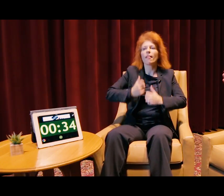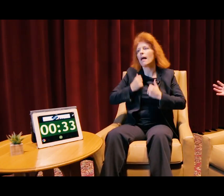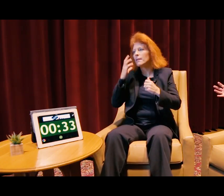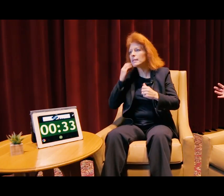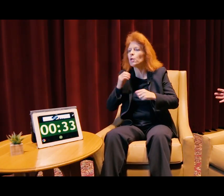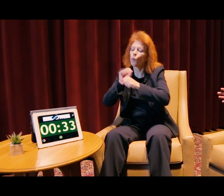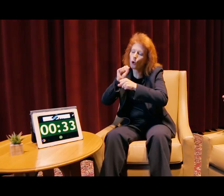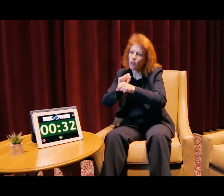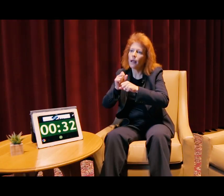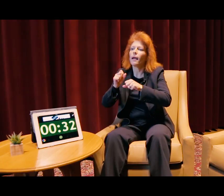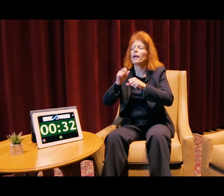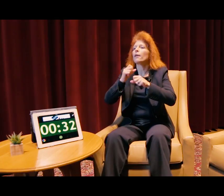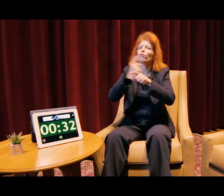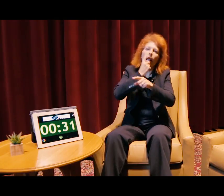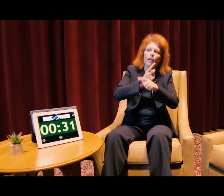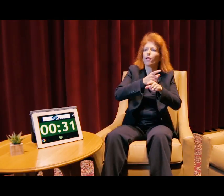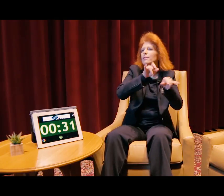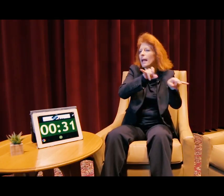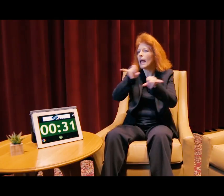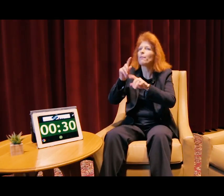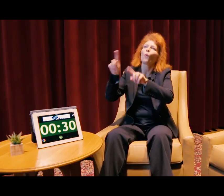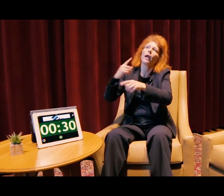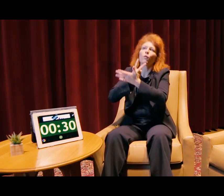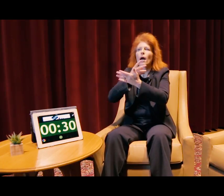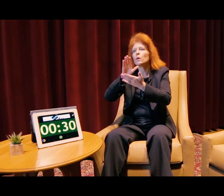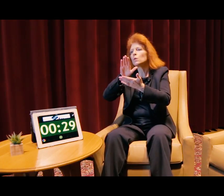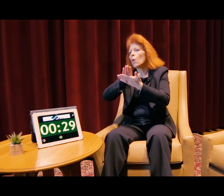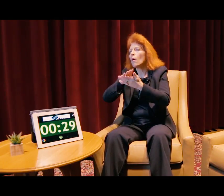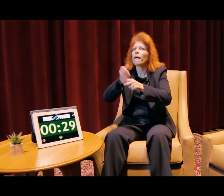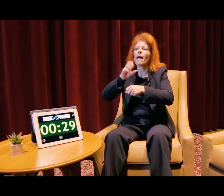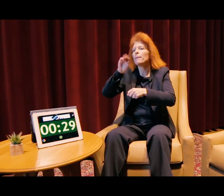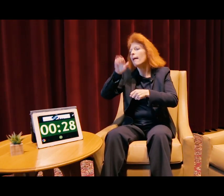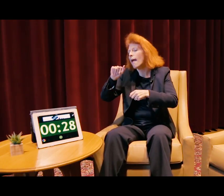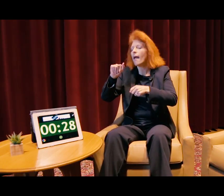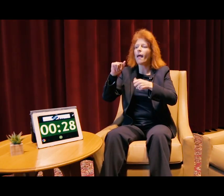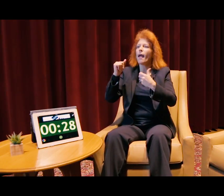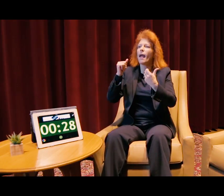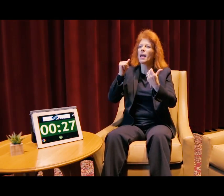And then I went to graduate school and got an MBA. I wasn't owning those goals.